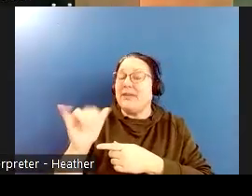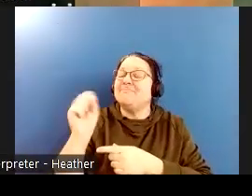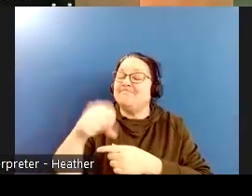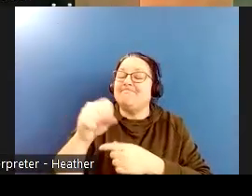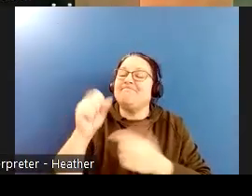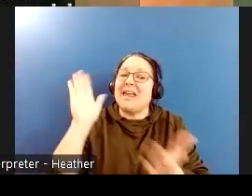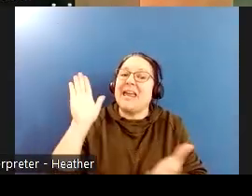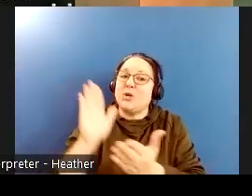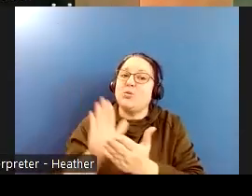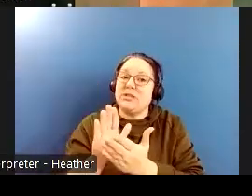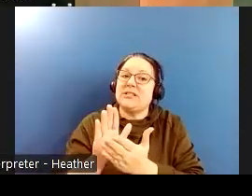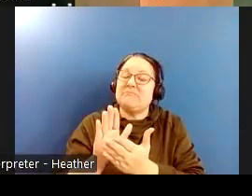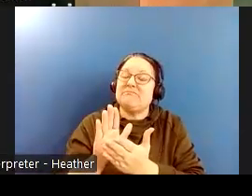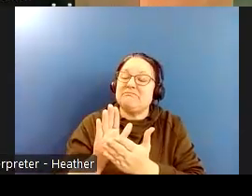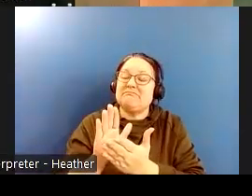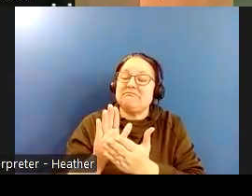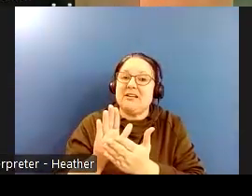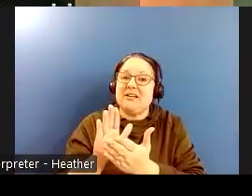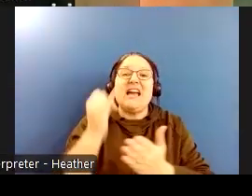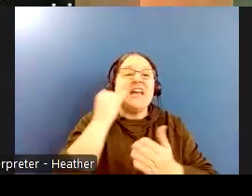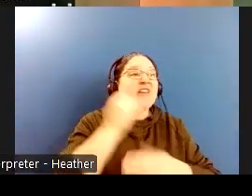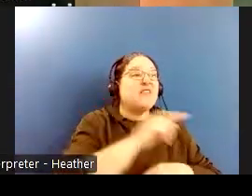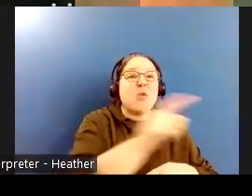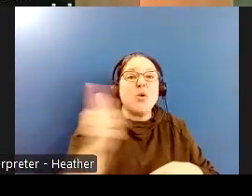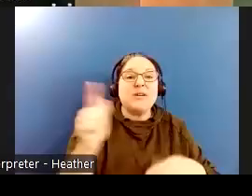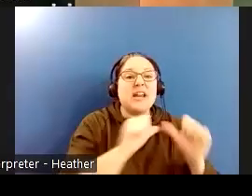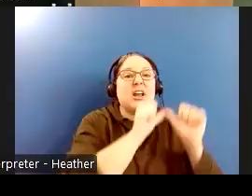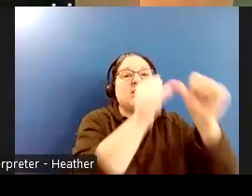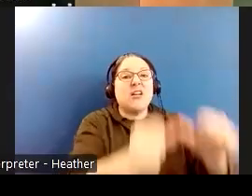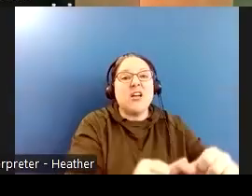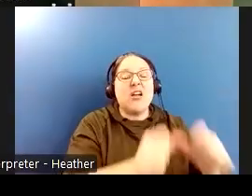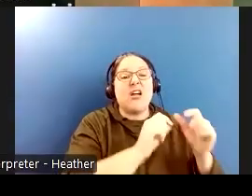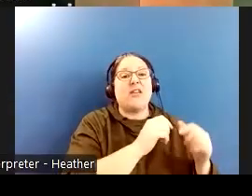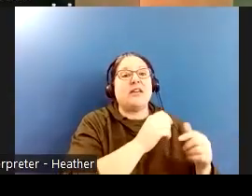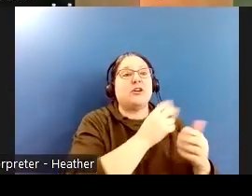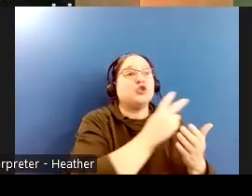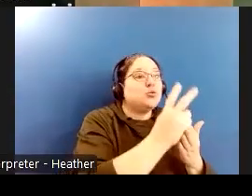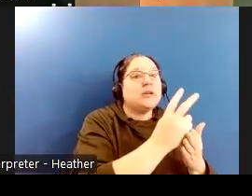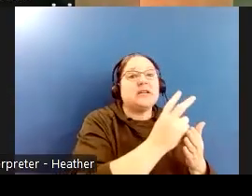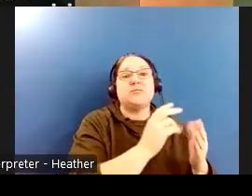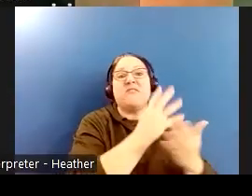decreased more if they rotated for longer. So four weeks instead of two weeks. Um and it was